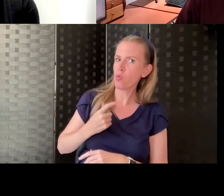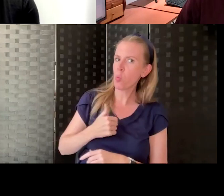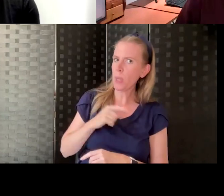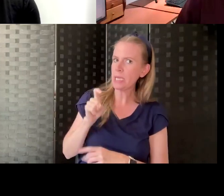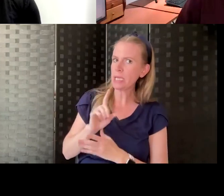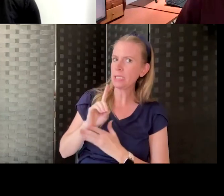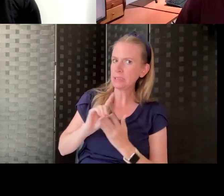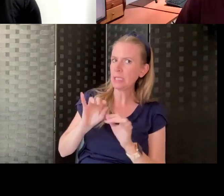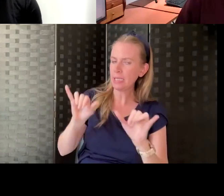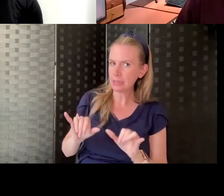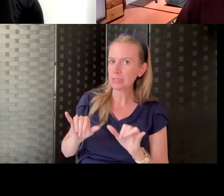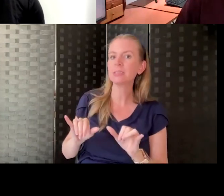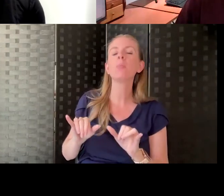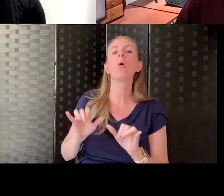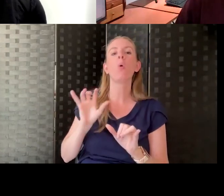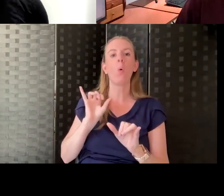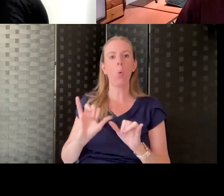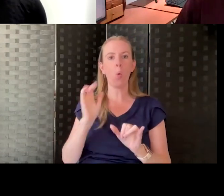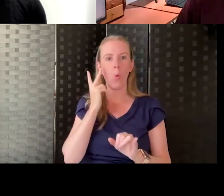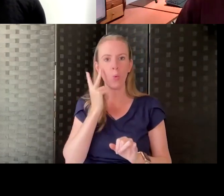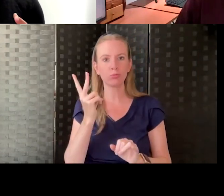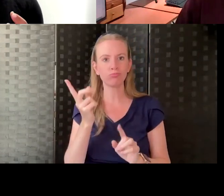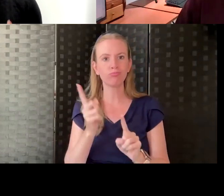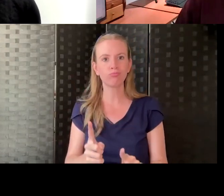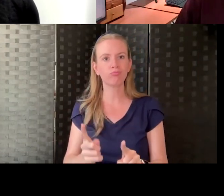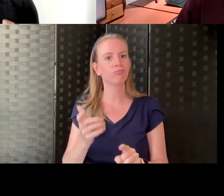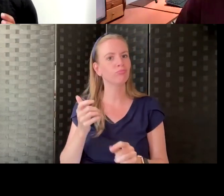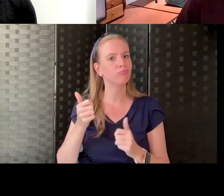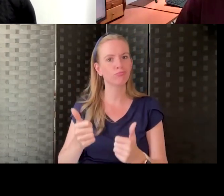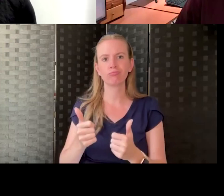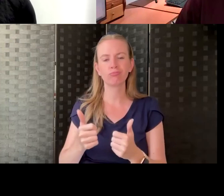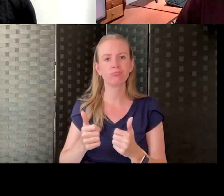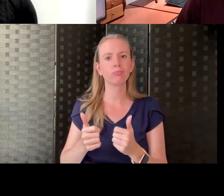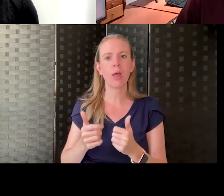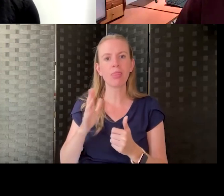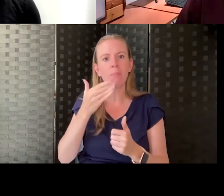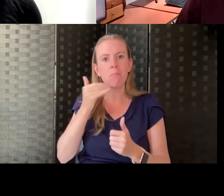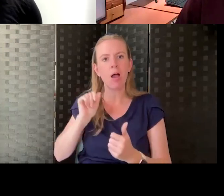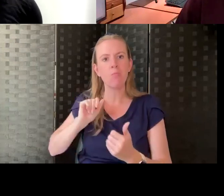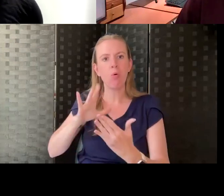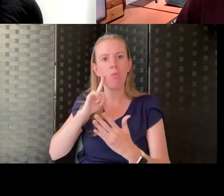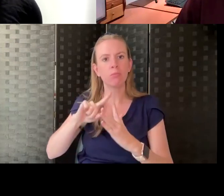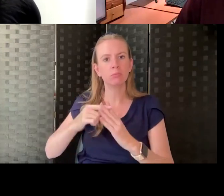and more when they actually see coming. That's usually the best way to get started with one.